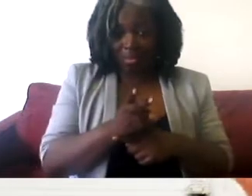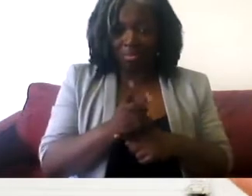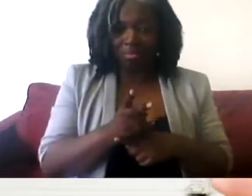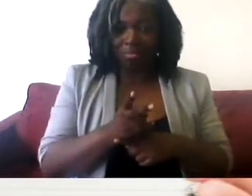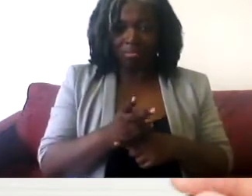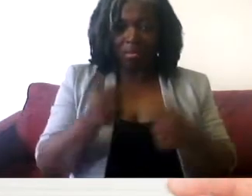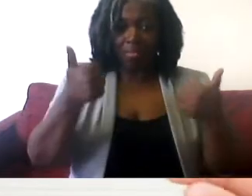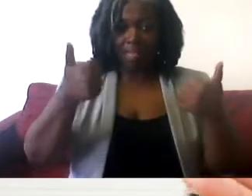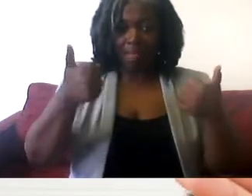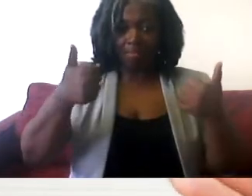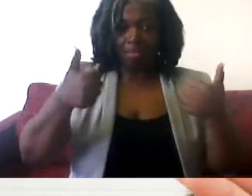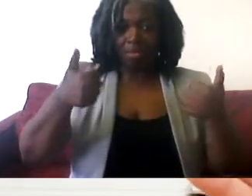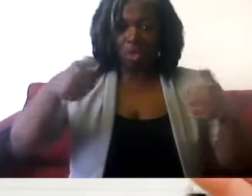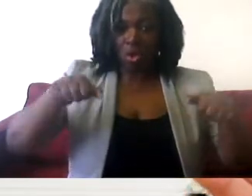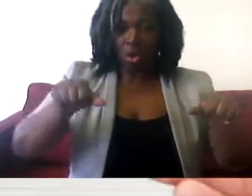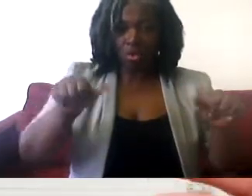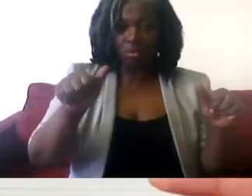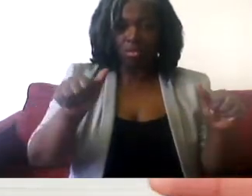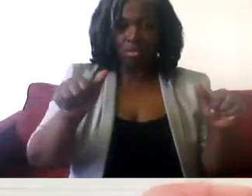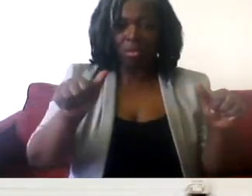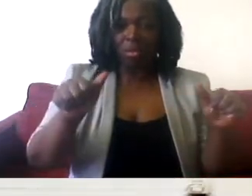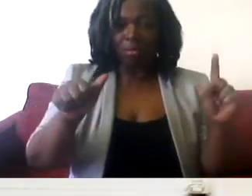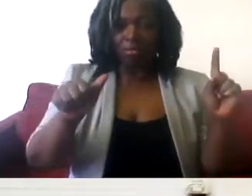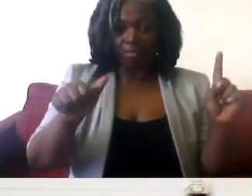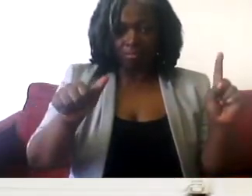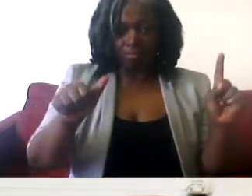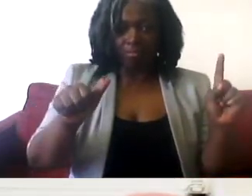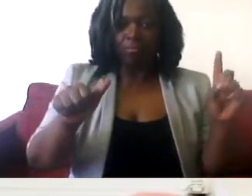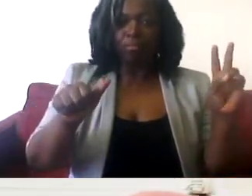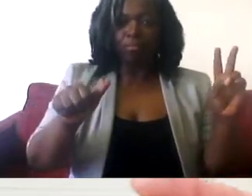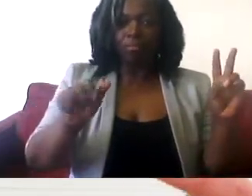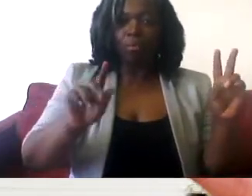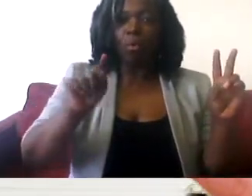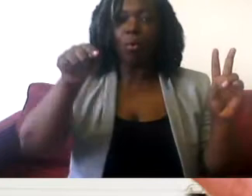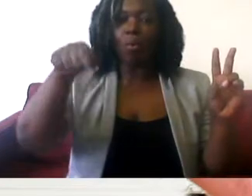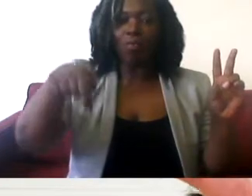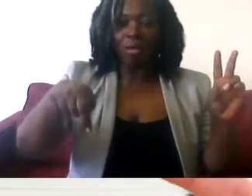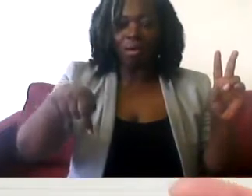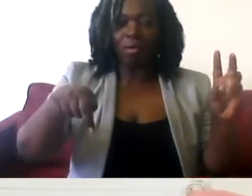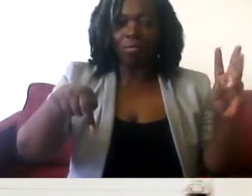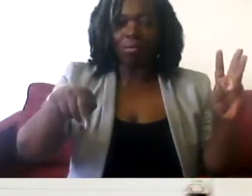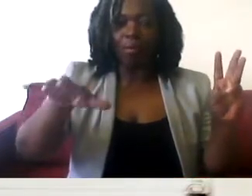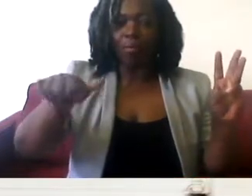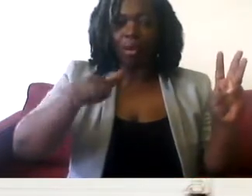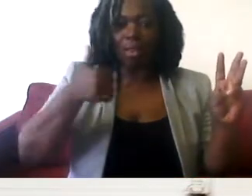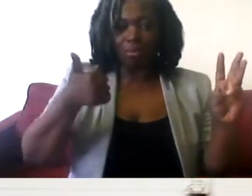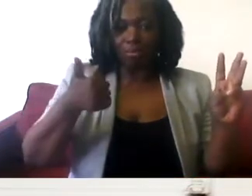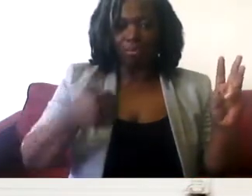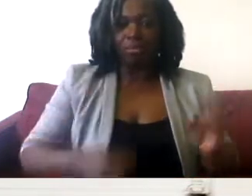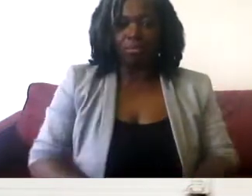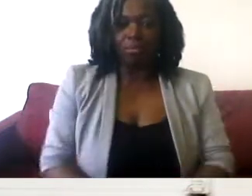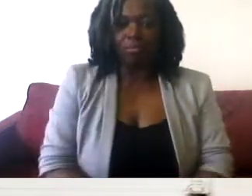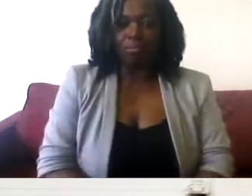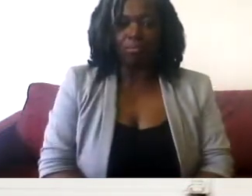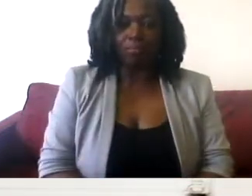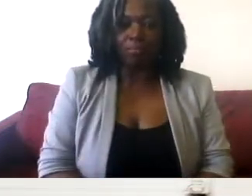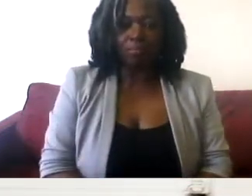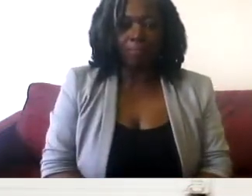our thumbs, we'll go under the first string